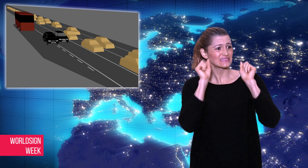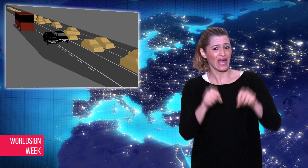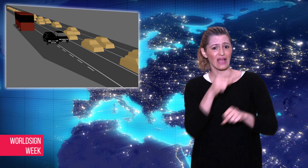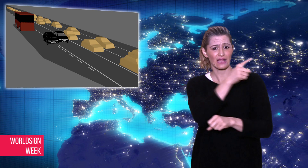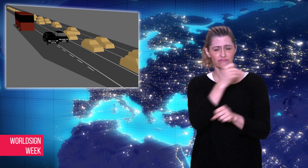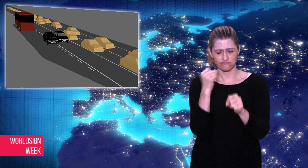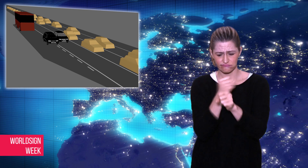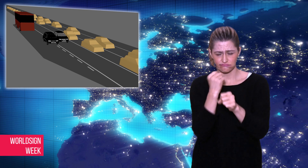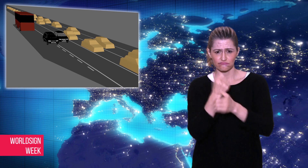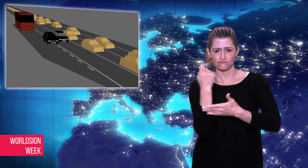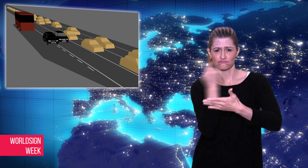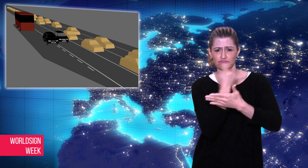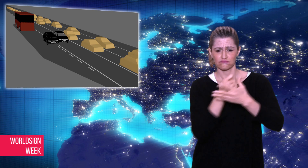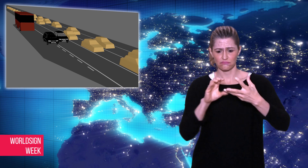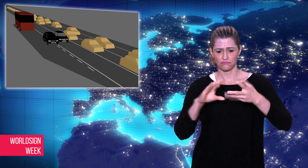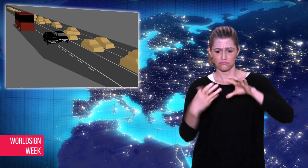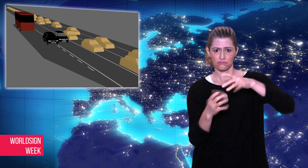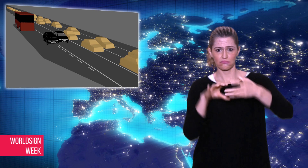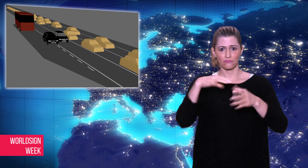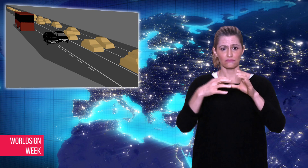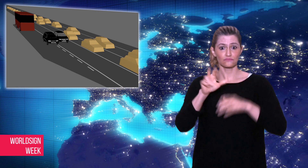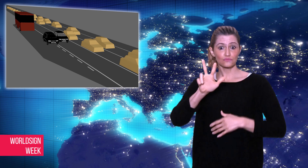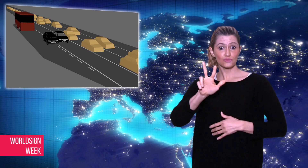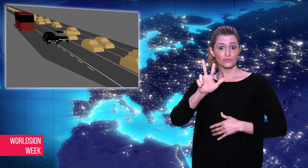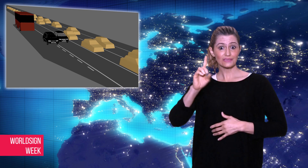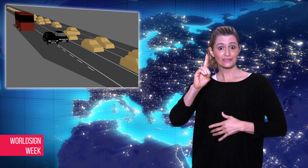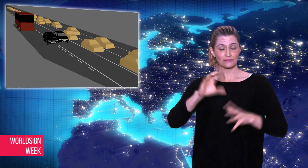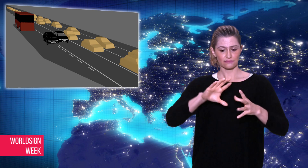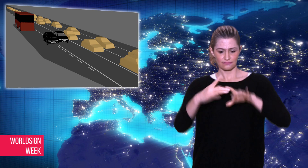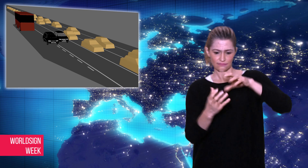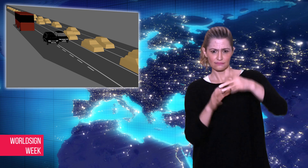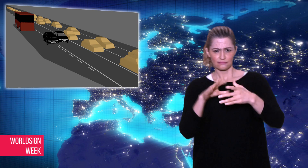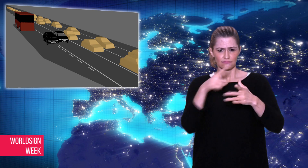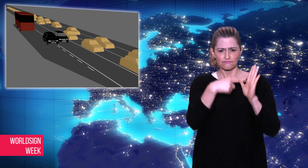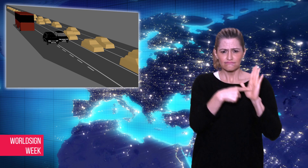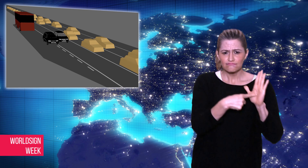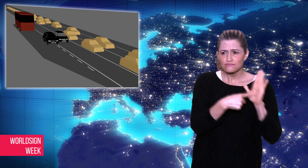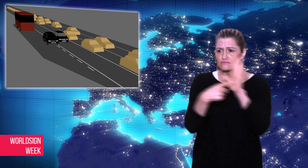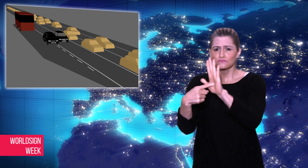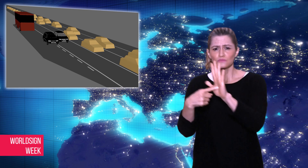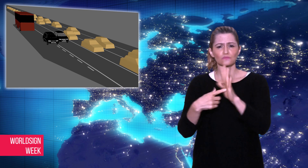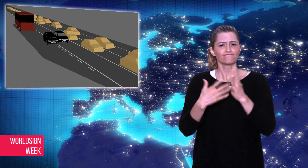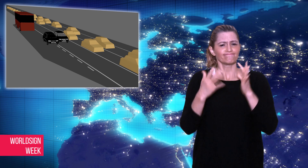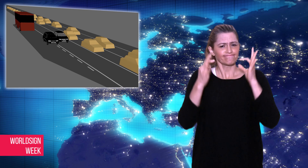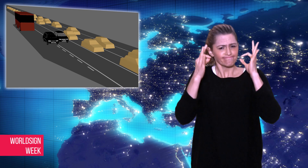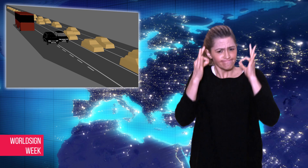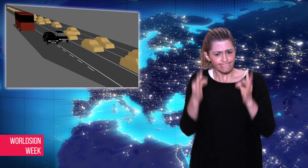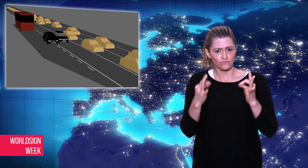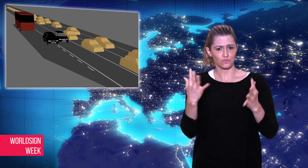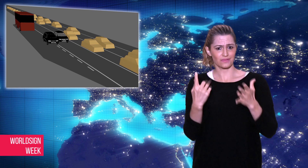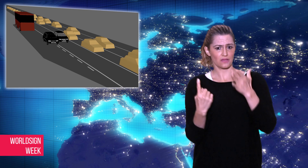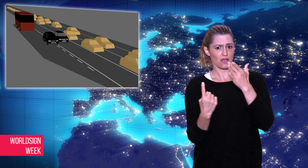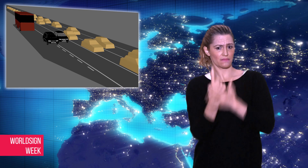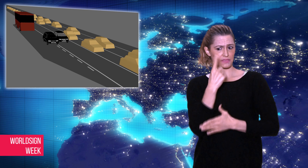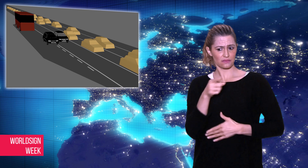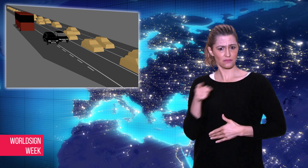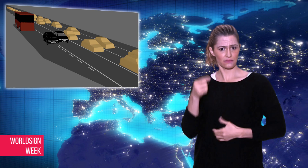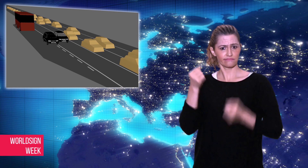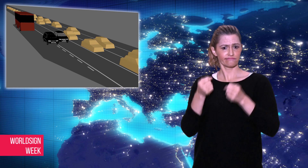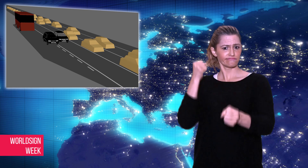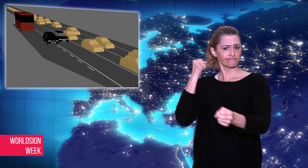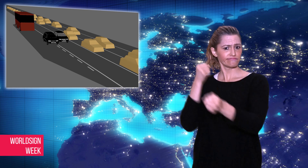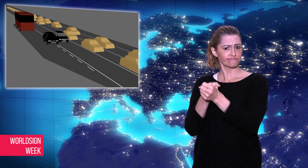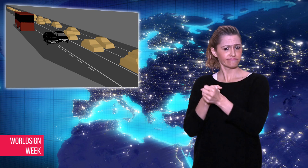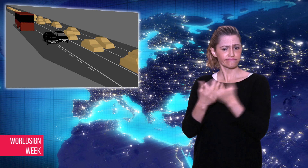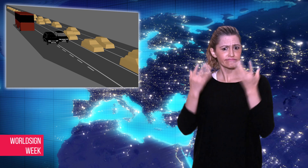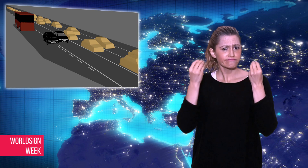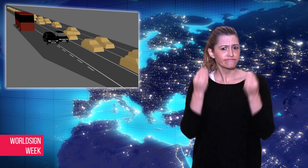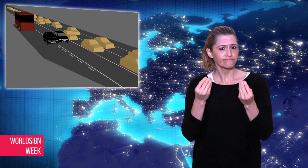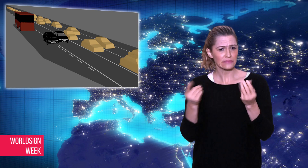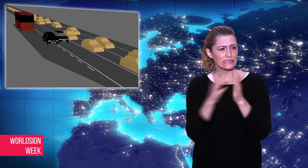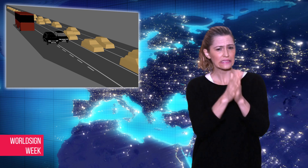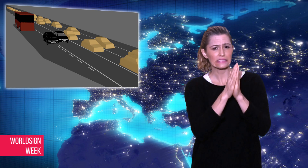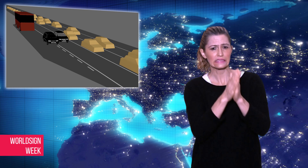an animation rendering to show exactly what happened.